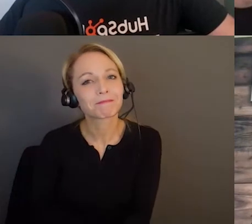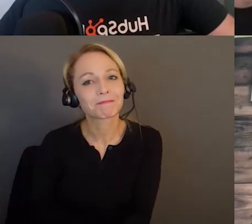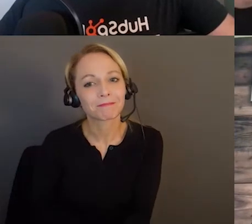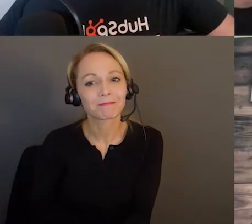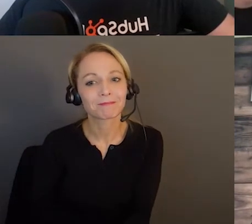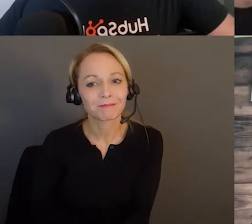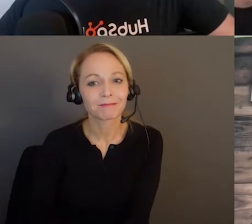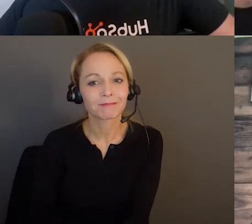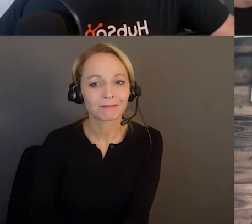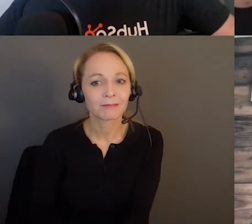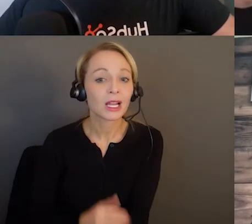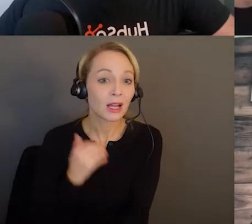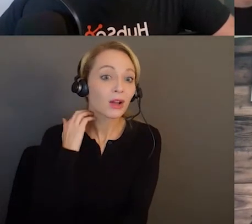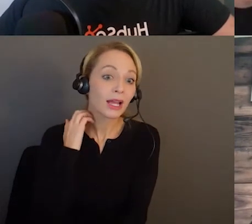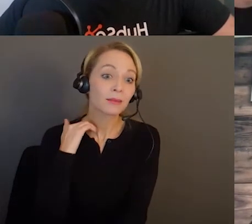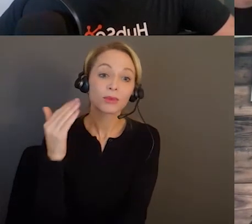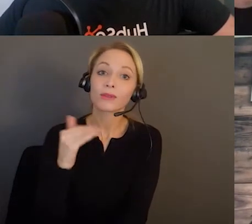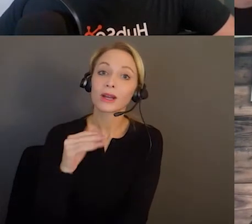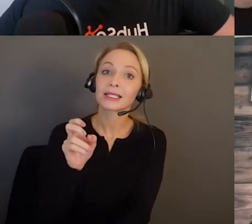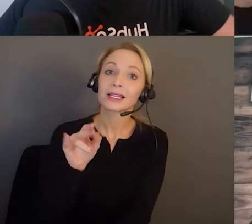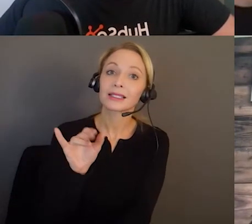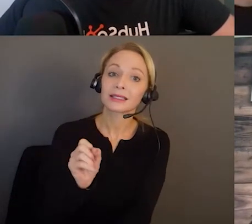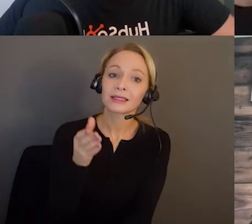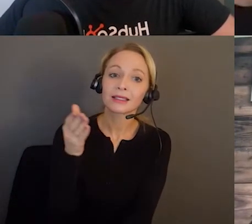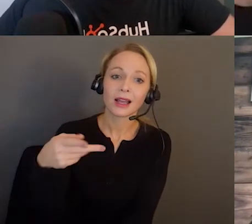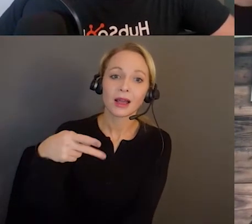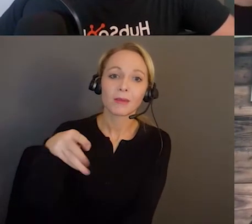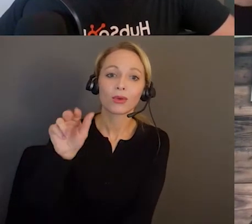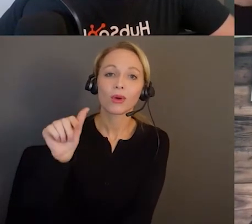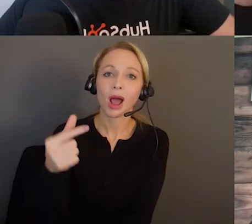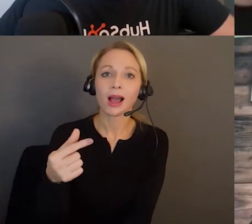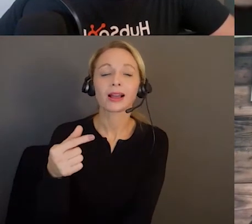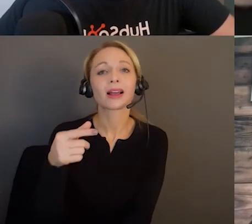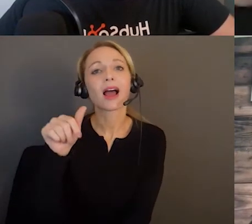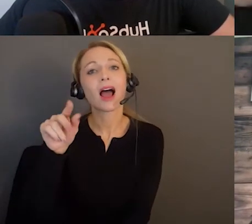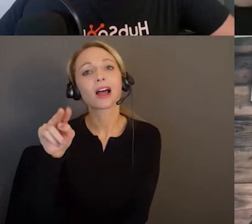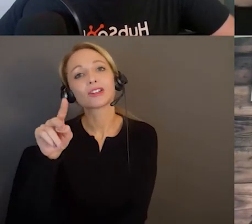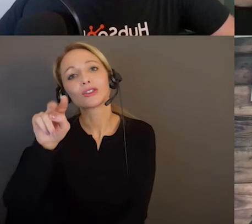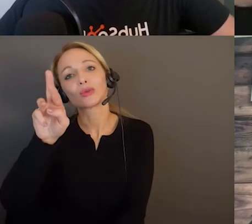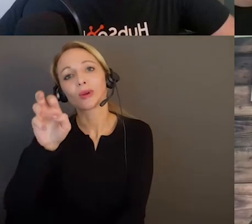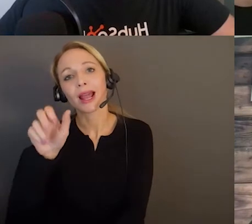AND MOVING OVER TO PARAG, ANDRÉ ASKED CAN WE USE